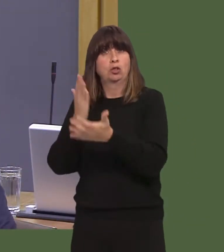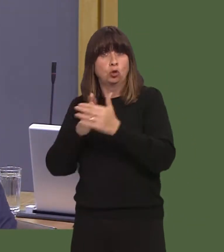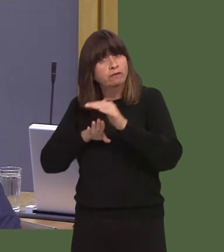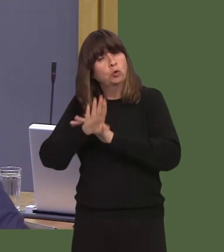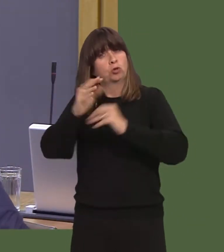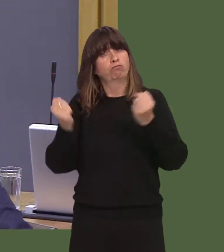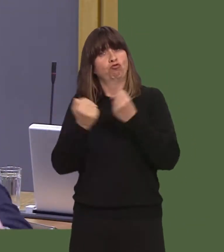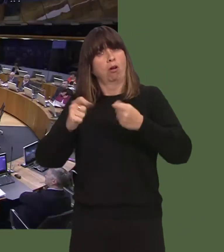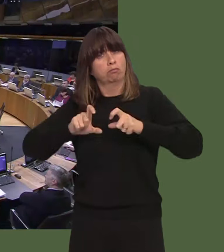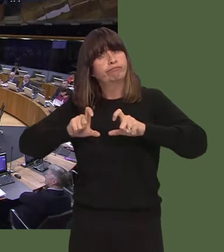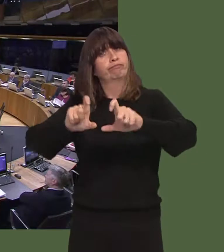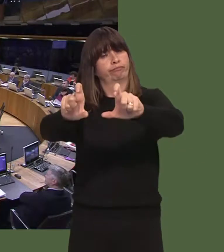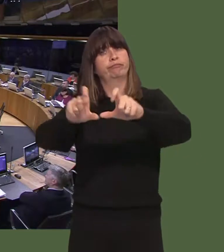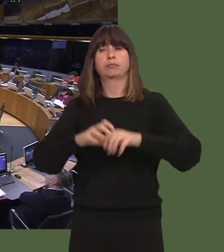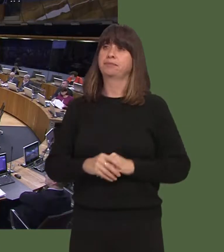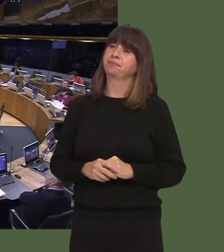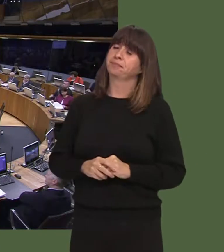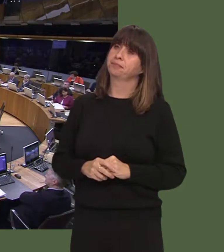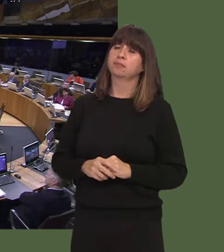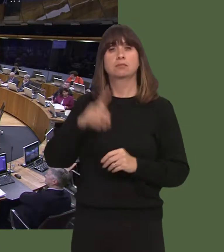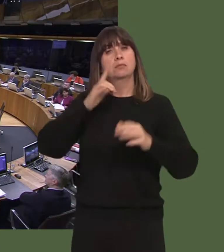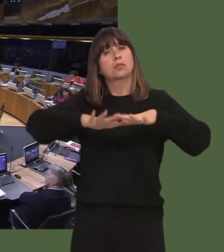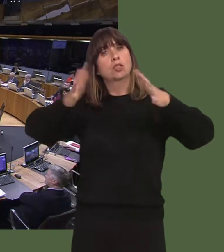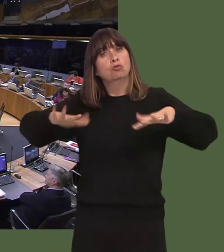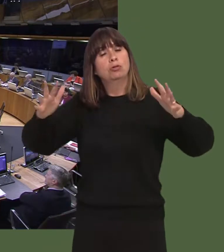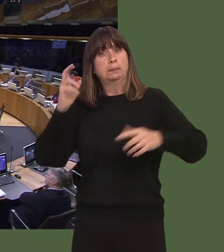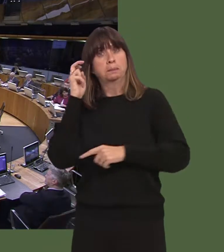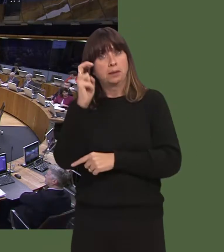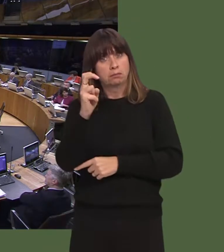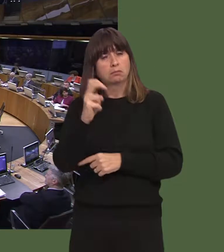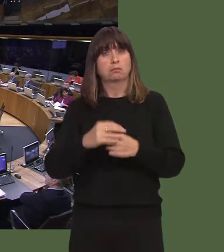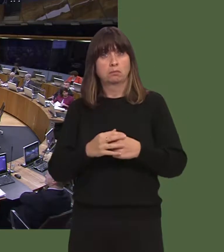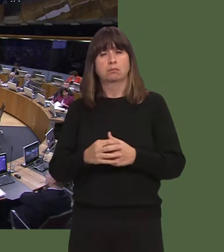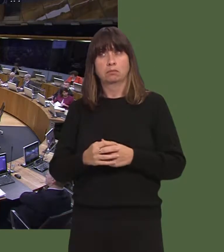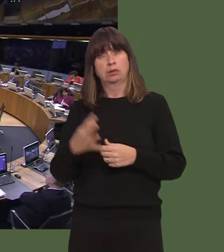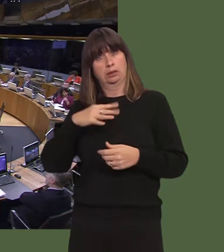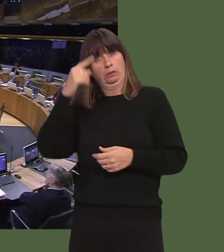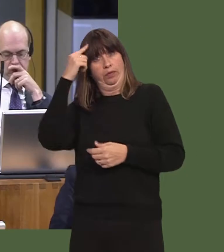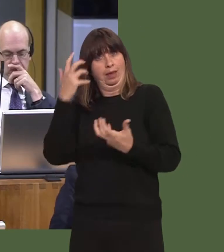Russell George AM: There is a need, I think, to look at how rural bus services are delivered